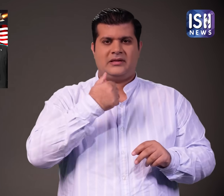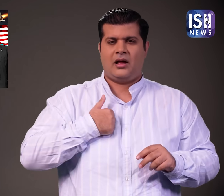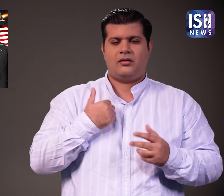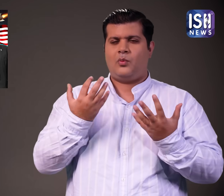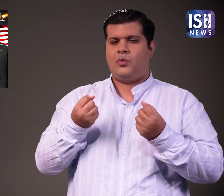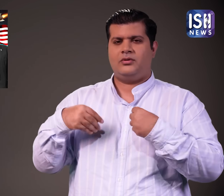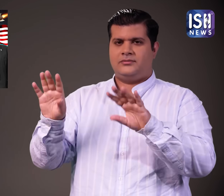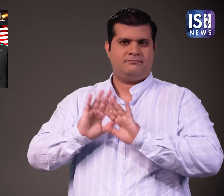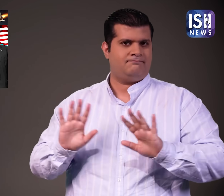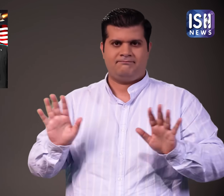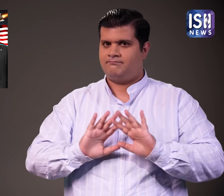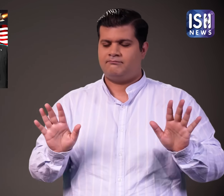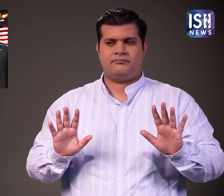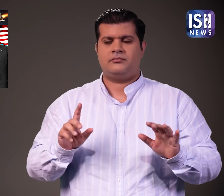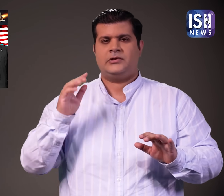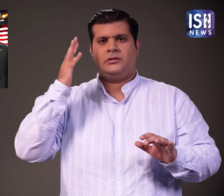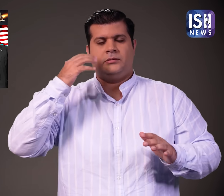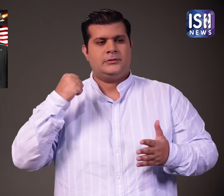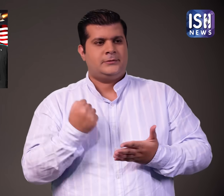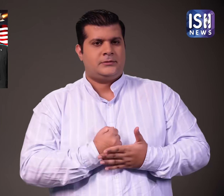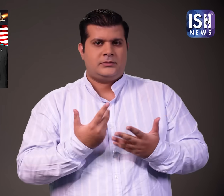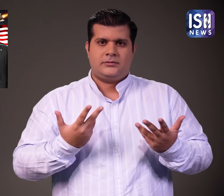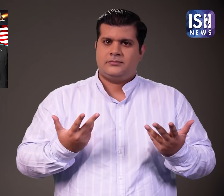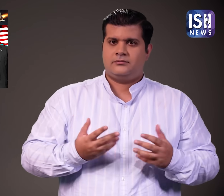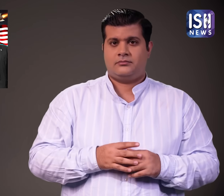However, the Canadian PM rejected the proposal, leaving Trump disappointed.